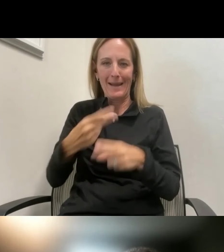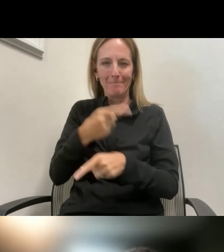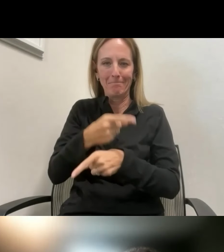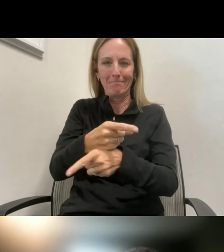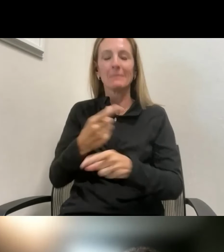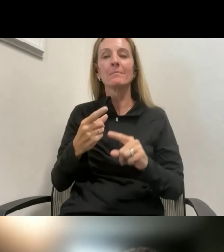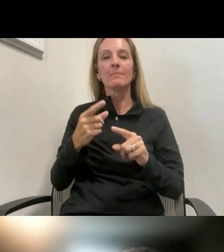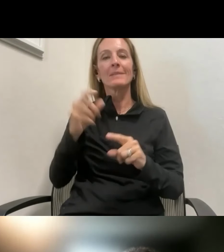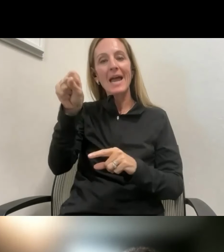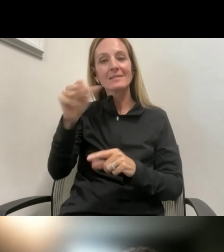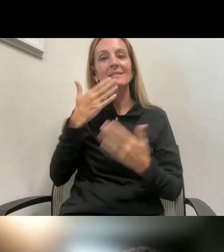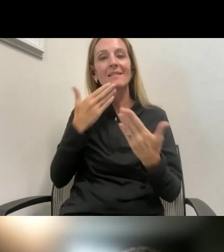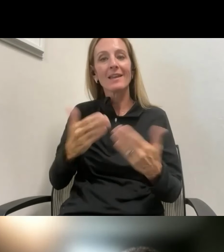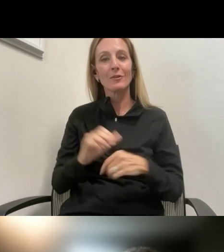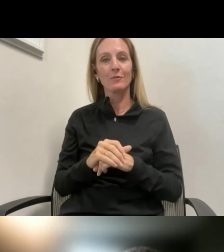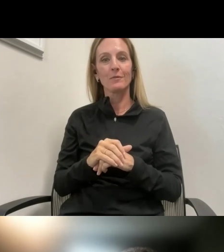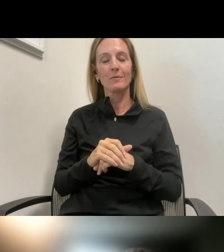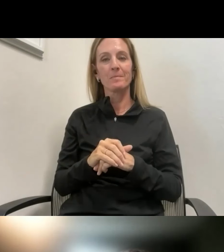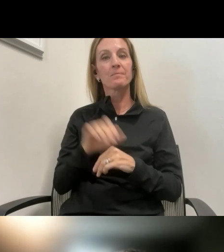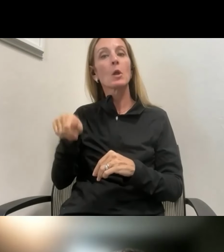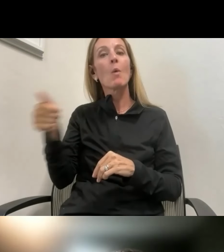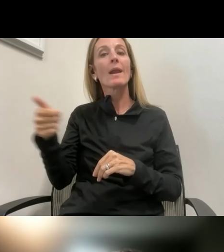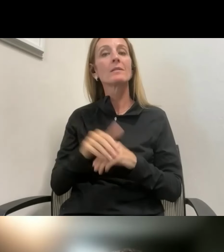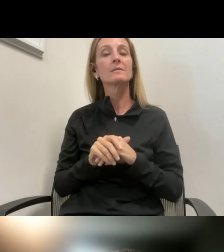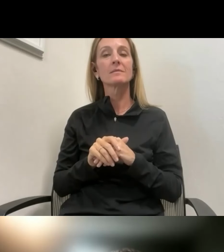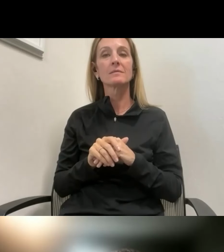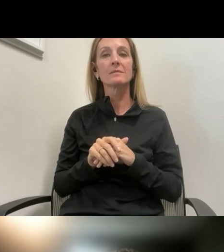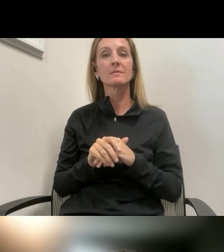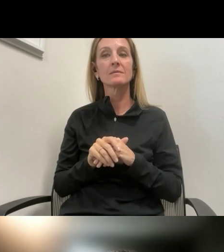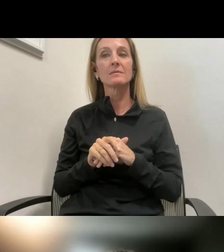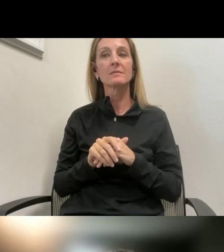What else could we do? Yeah, could just check in with them.